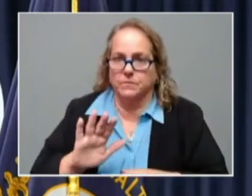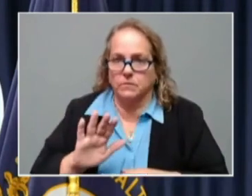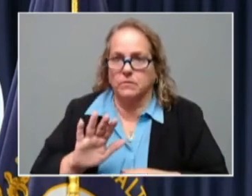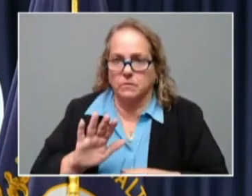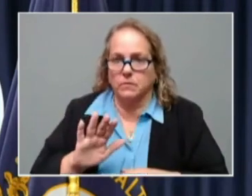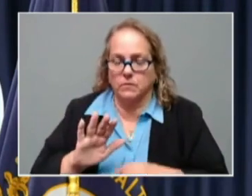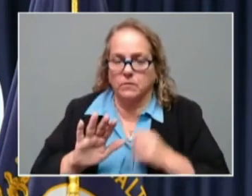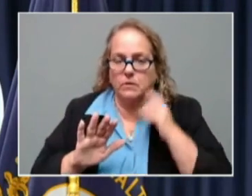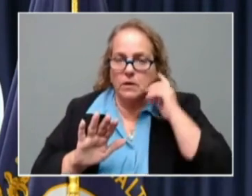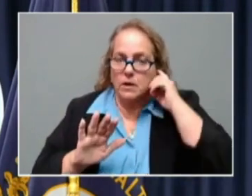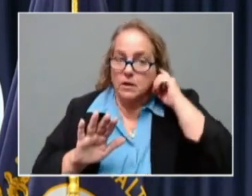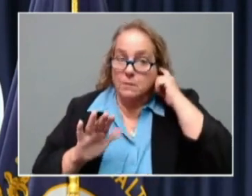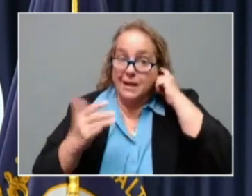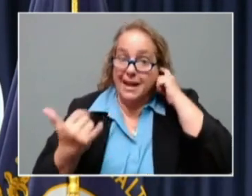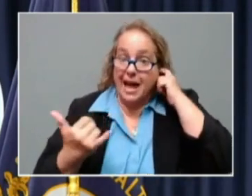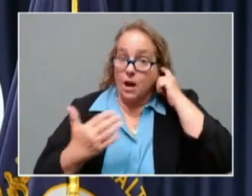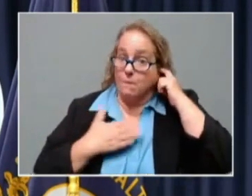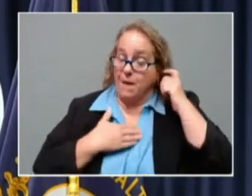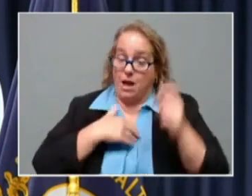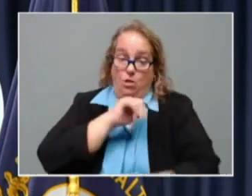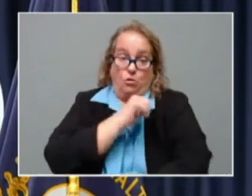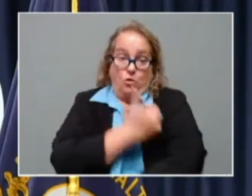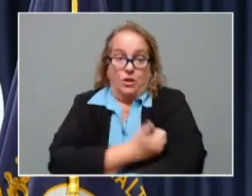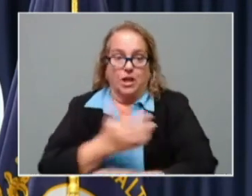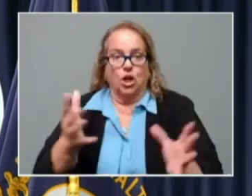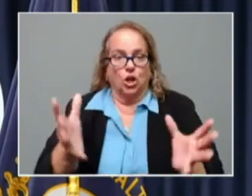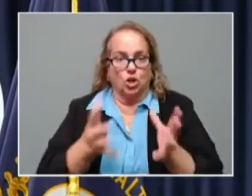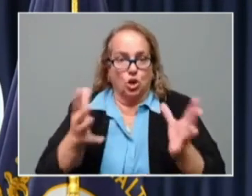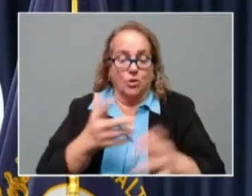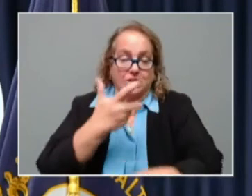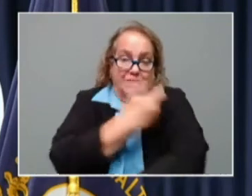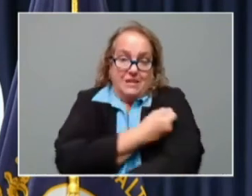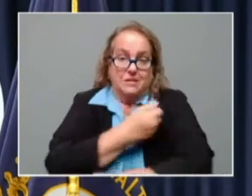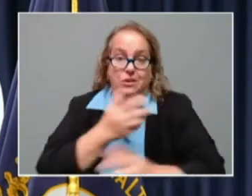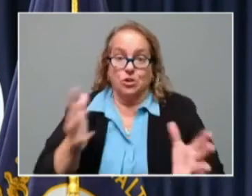encouraged vaccinations, encourage masking and then do everything I can to